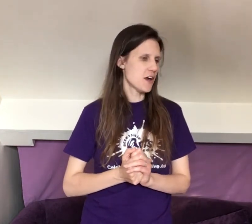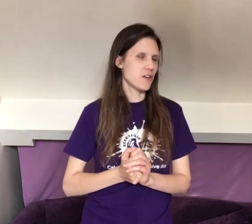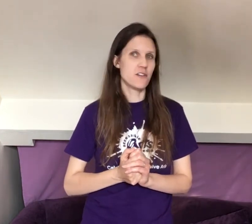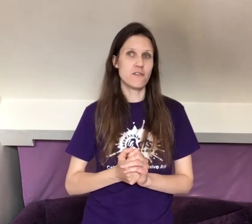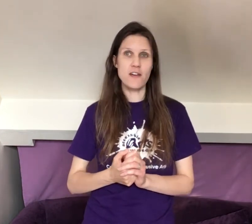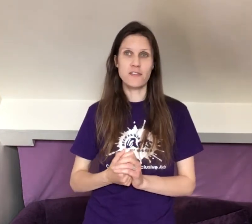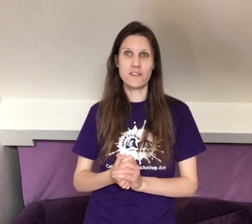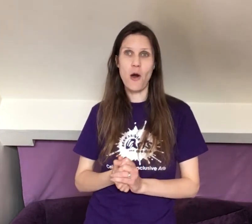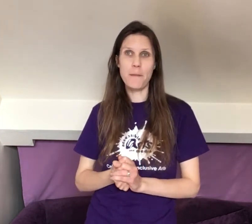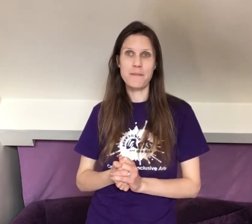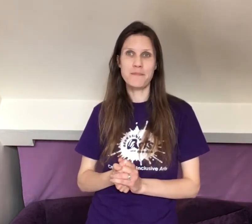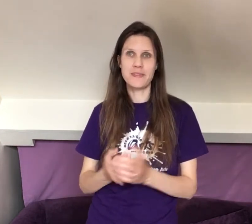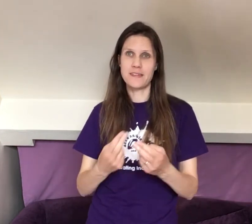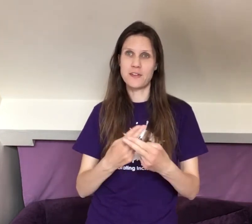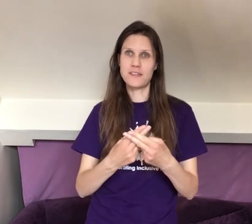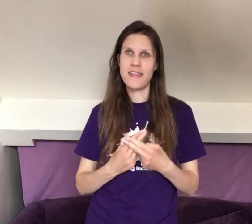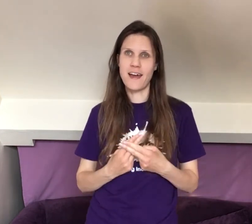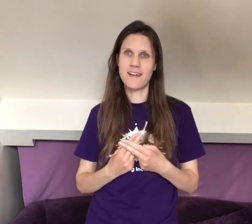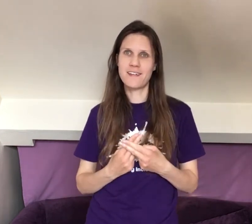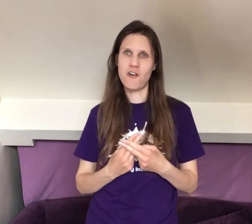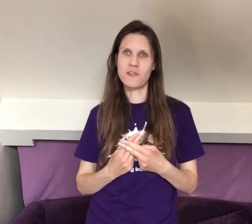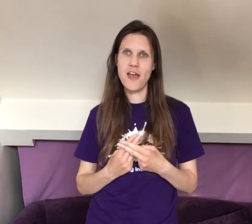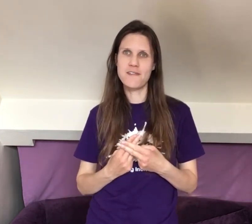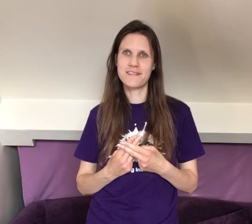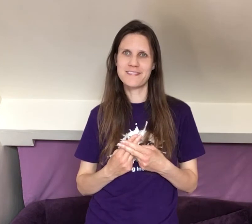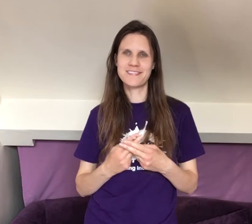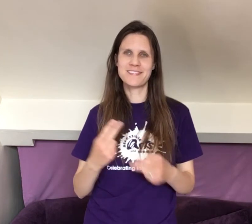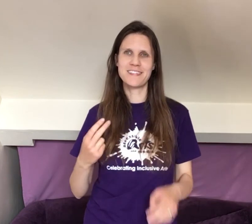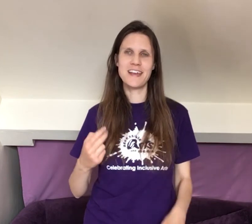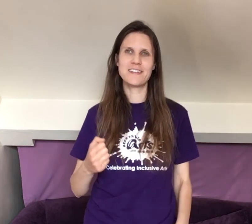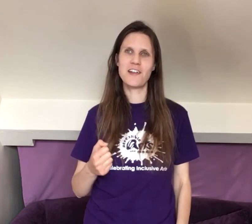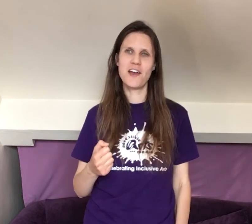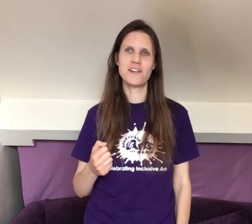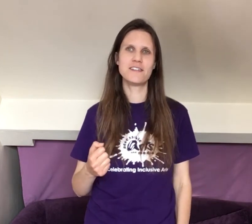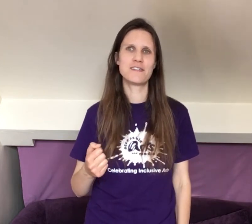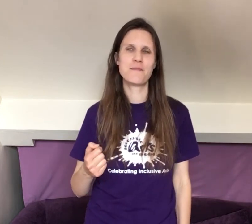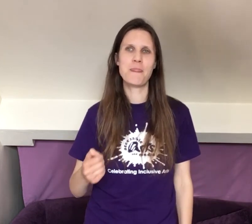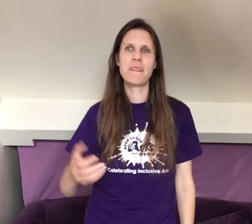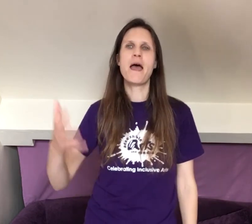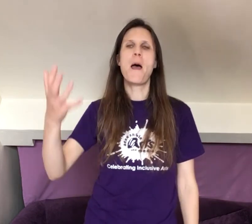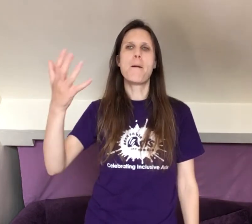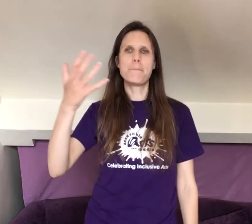So, right from the top, let’s do it together, off we go! There’s our note.